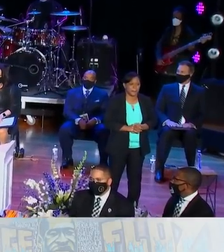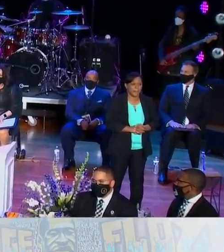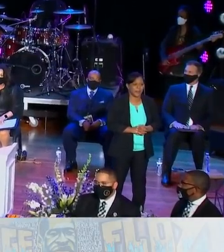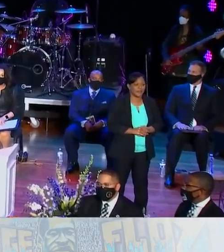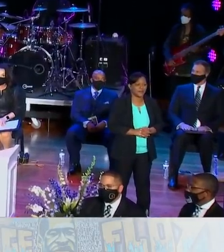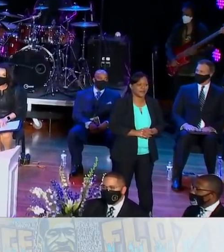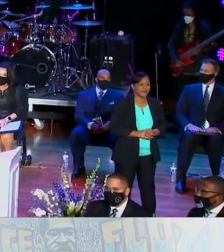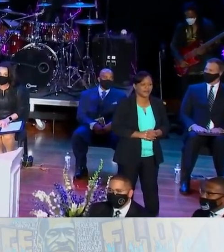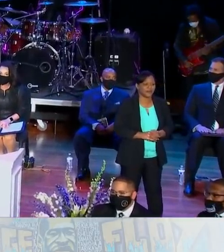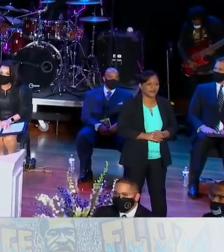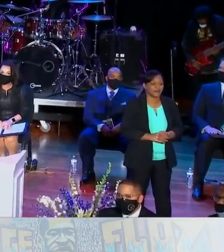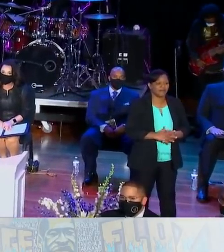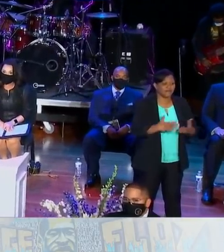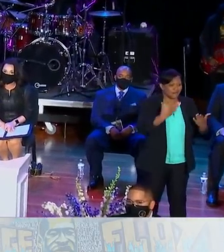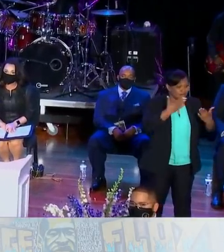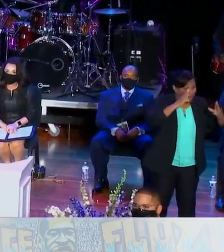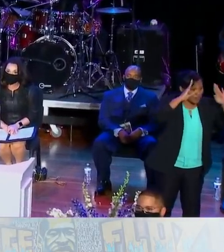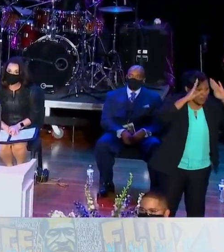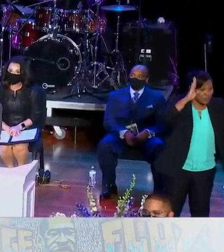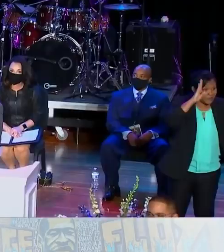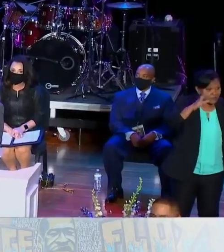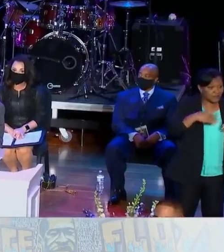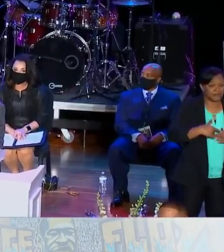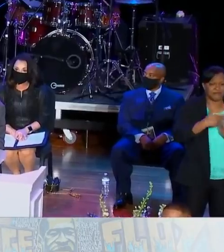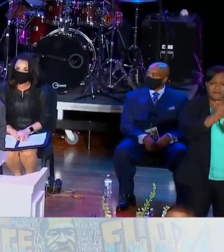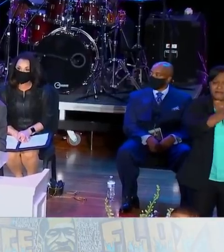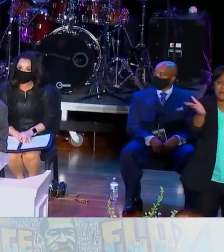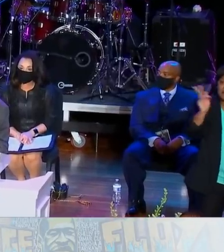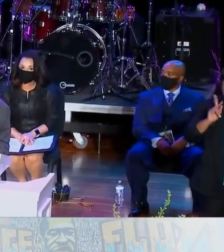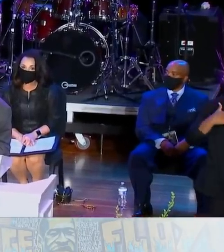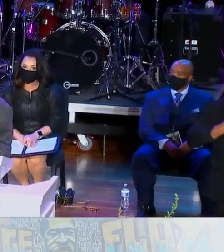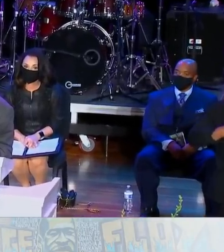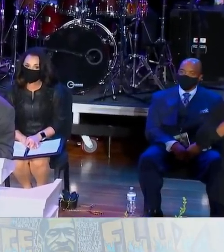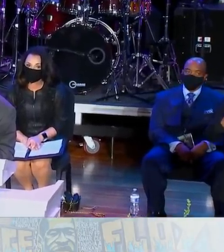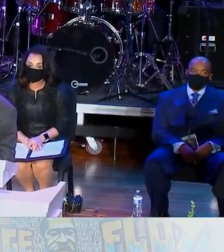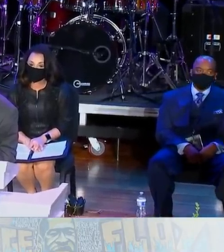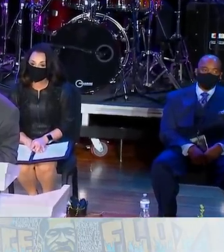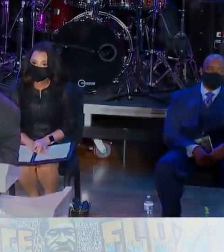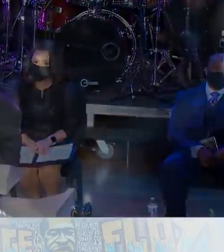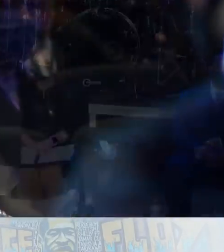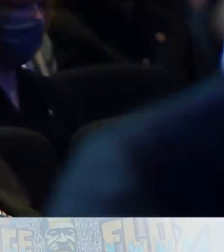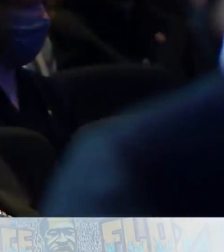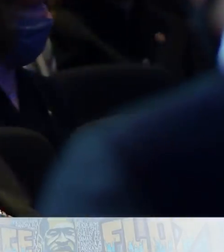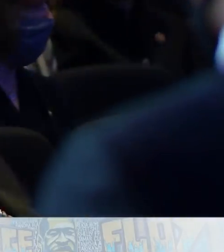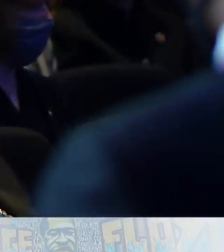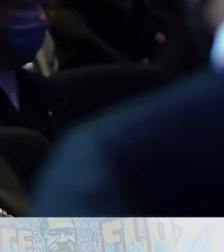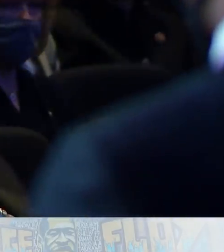SAFE IN HIS ARMS GOOD AFTERNOON, LADIES AND GENTLEMEN. WE NEED EVERYONE TO PLEASE TAKE